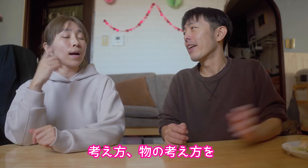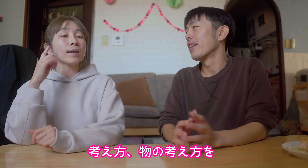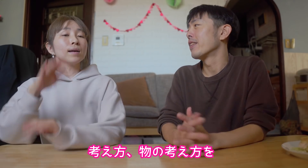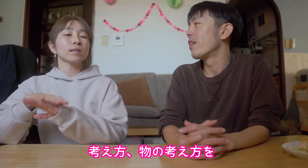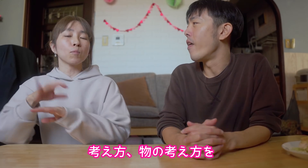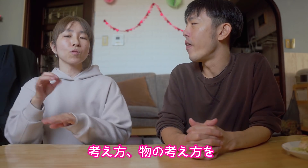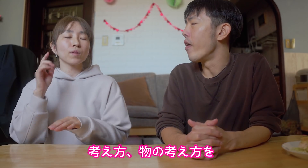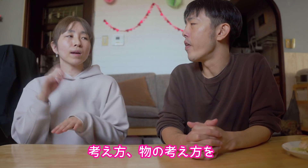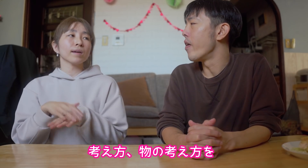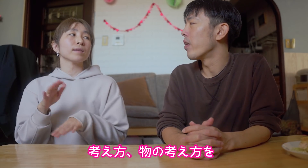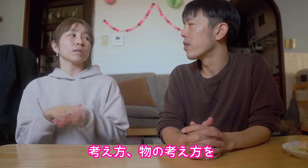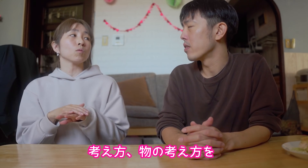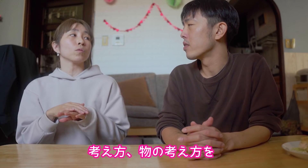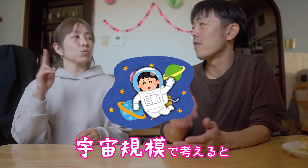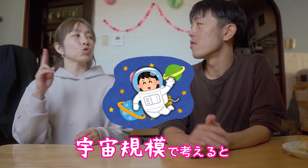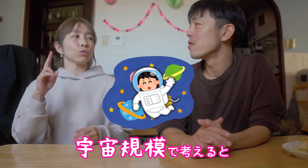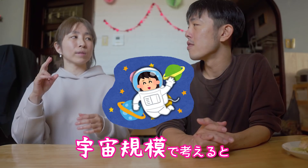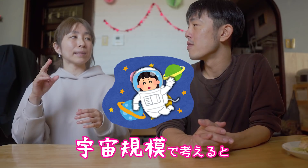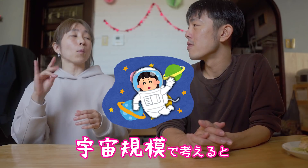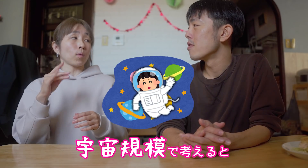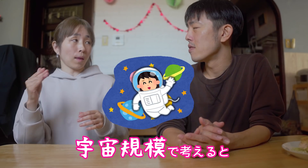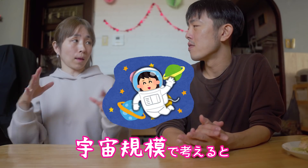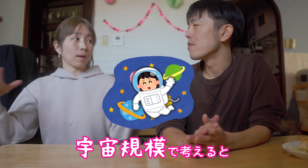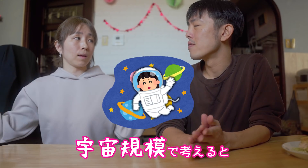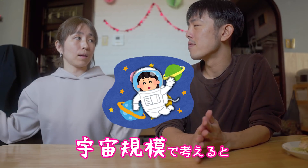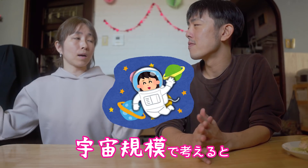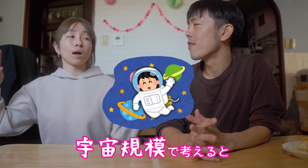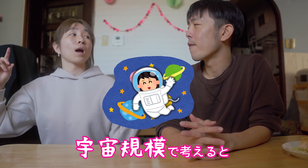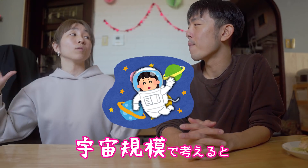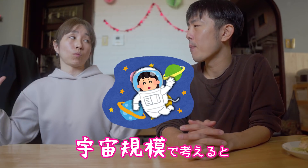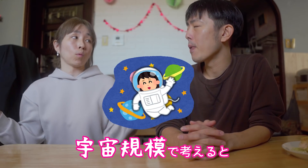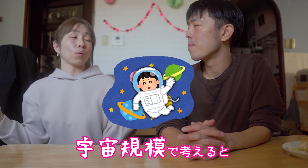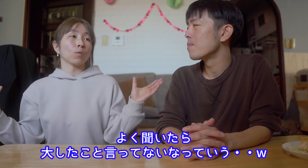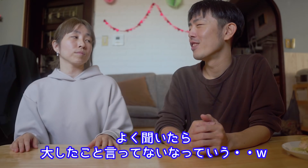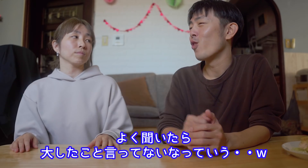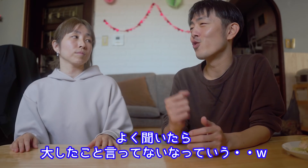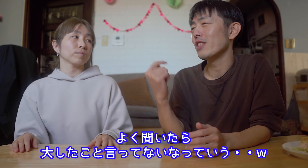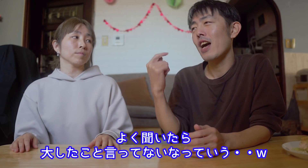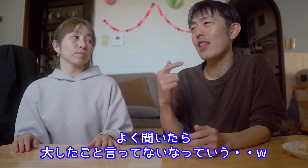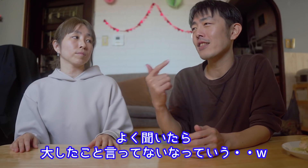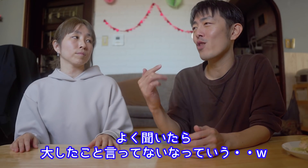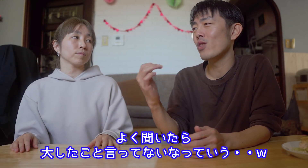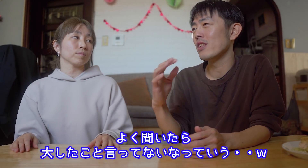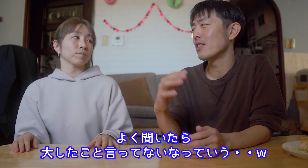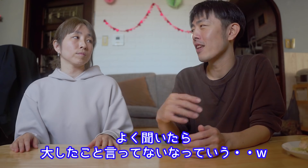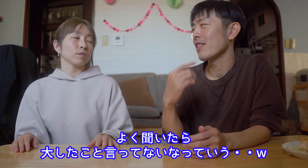If you think about things in the way on a cosmic scale, (Dad)If you listen carefully, it's not a big deal LOL